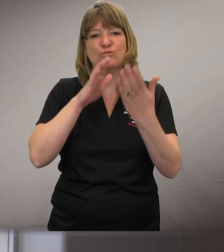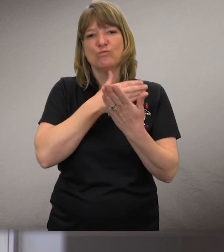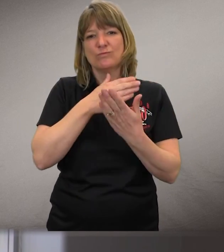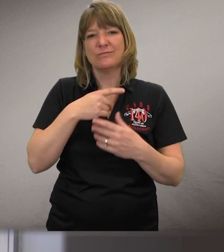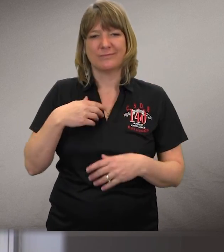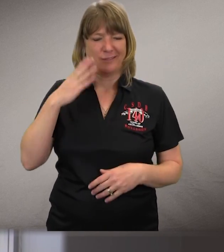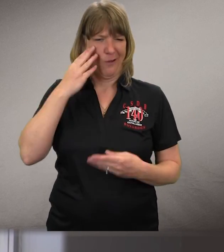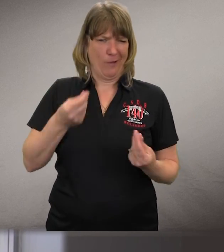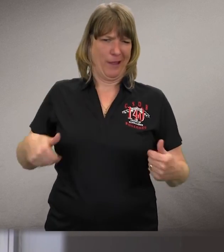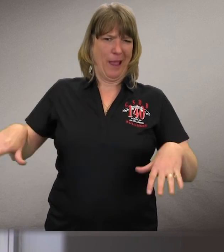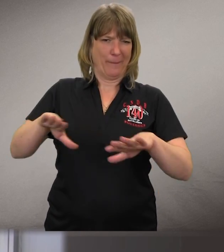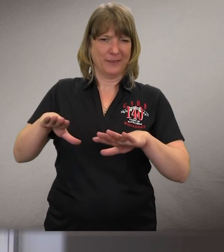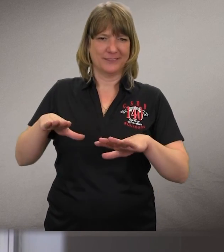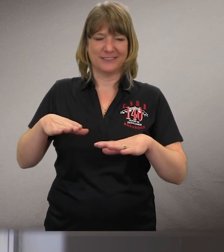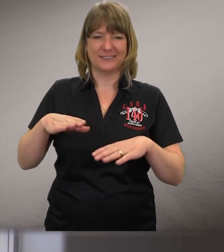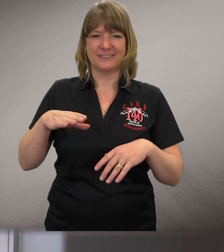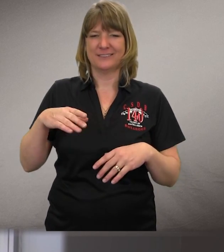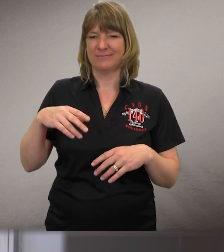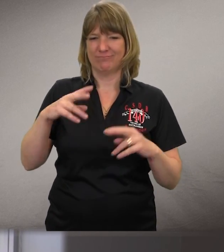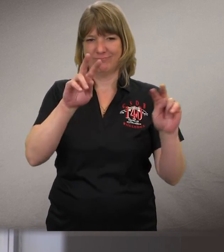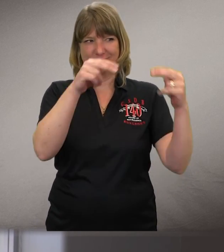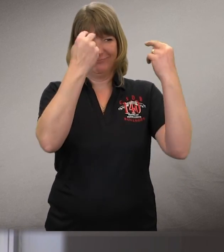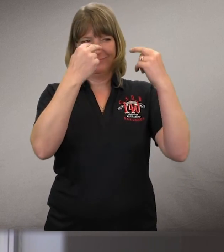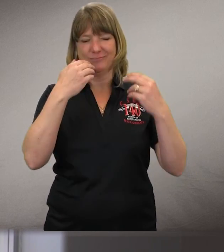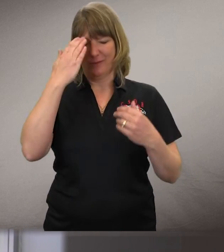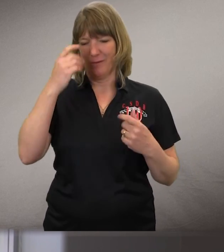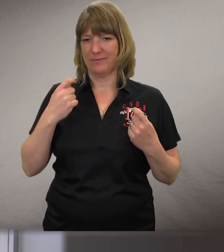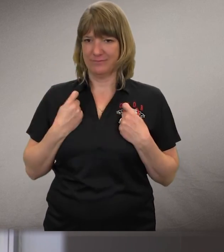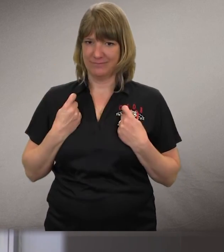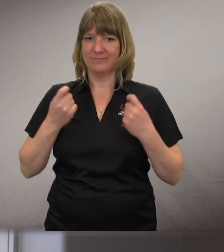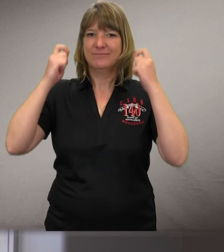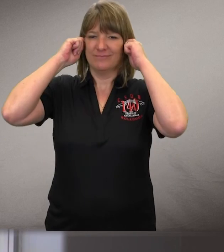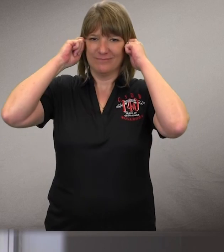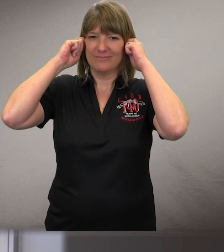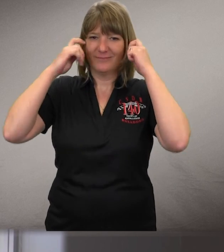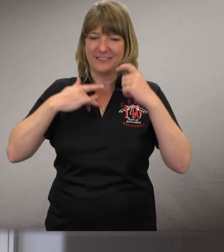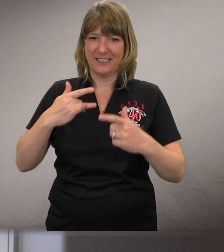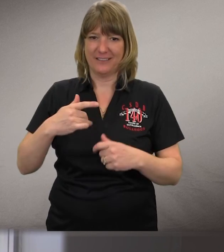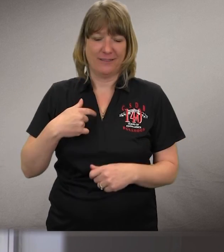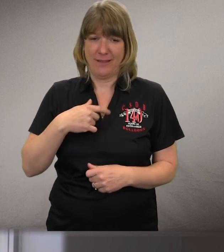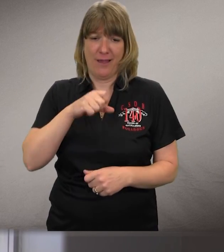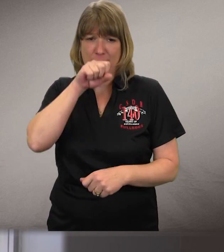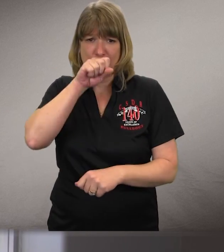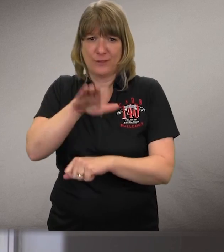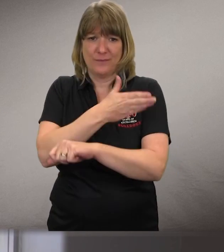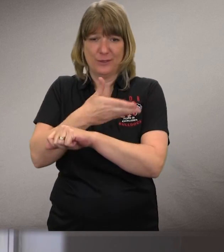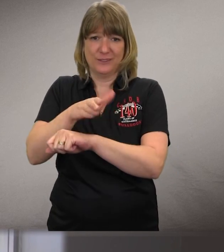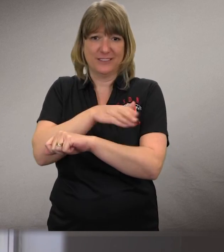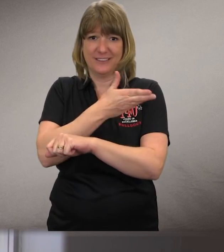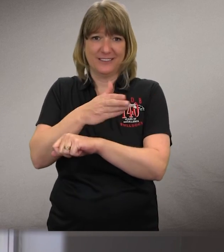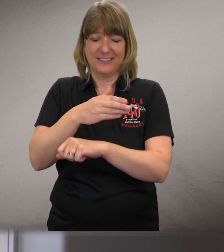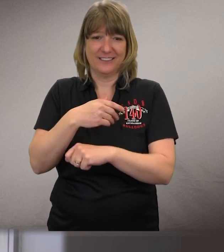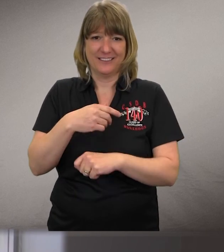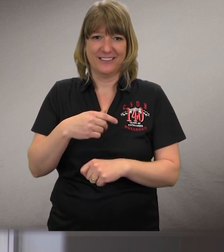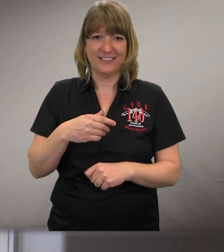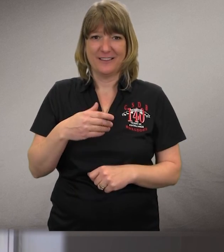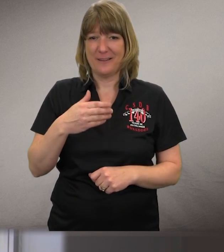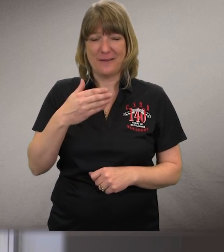Everyone knows me on campus. They know, that I always have my headphones with me. I just love music and everything.